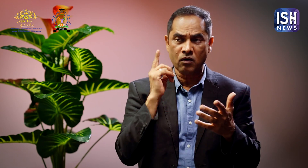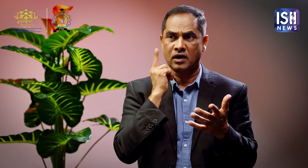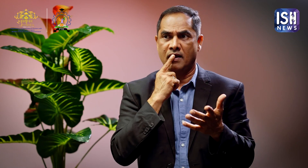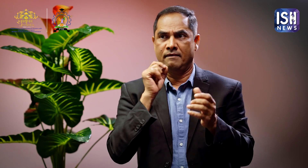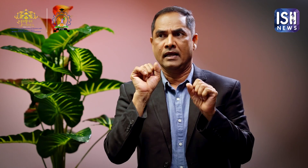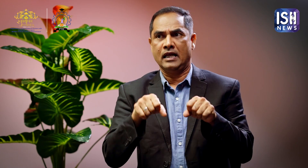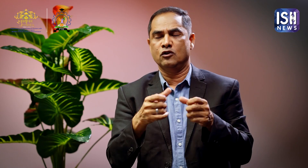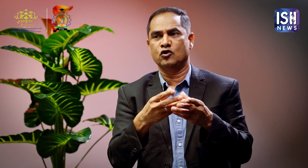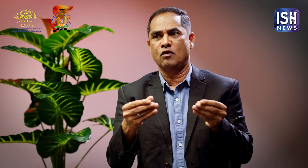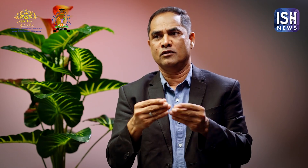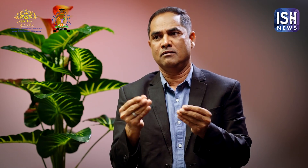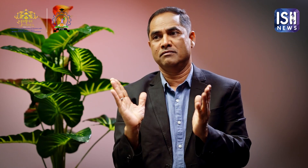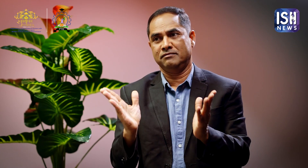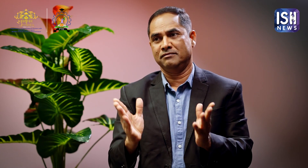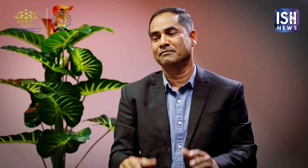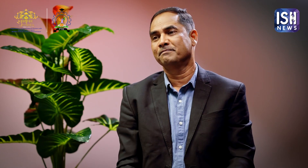Only then will we see real improvements.